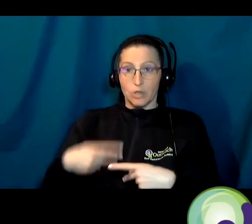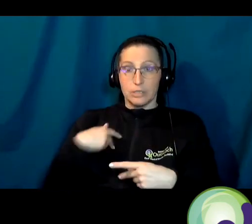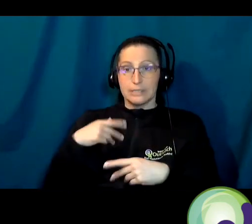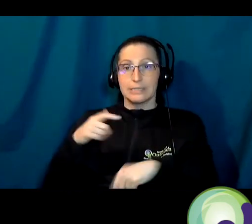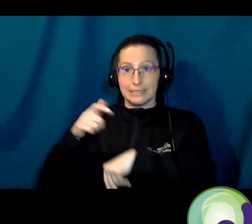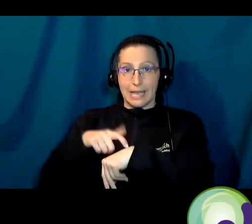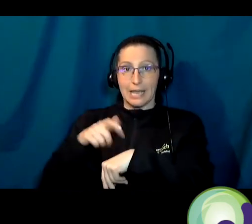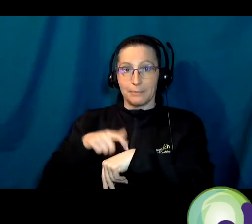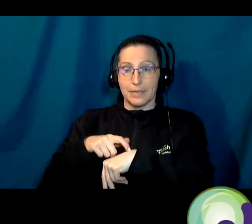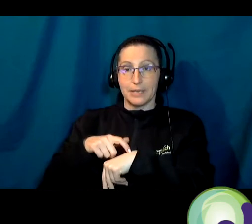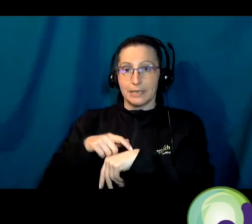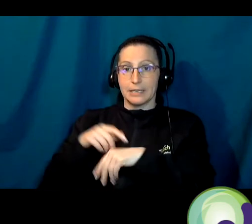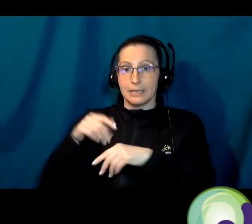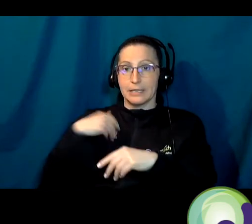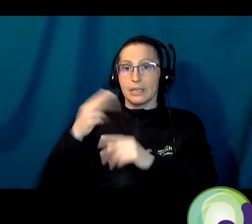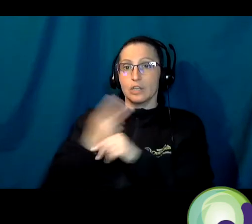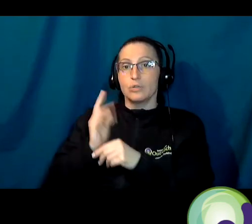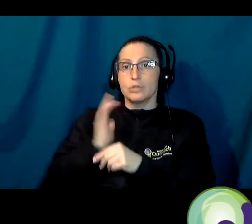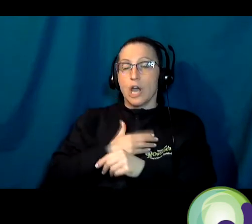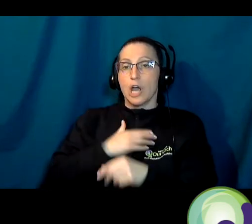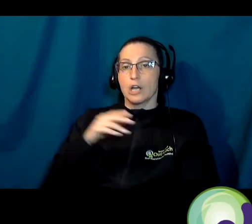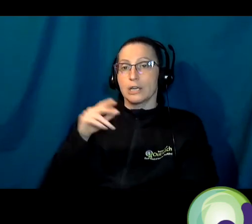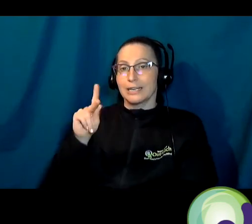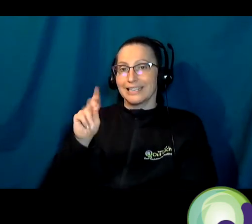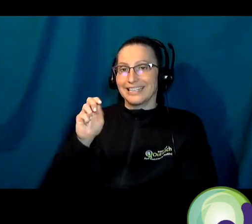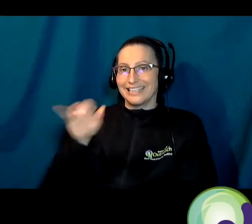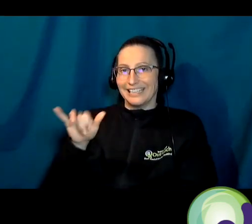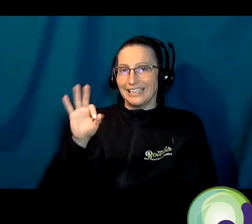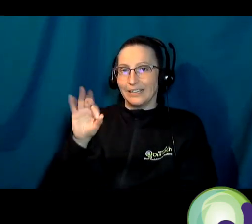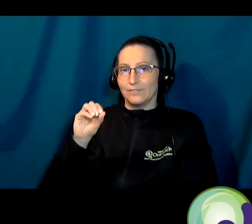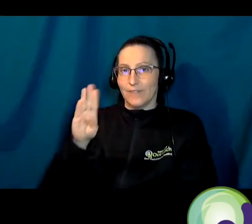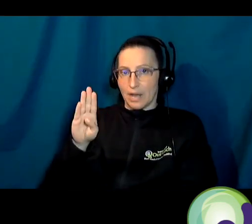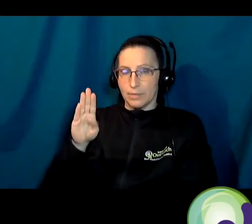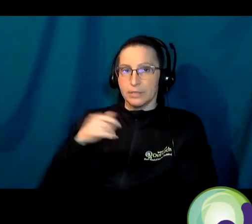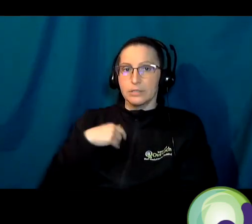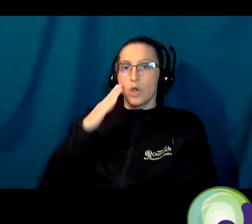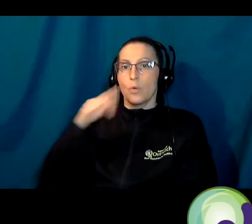that use our key fobs for entrance. So our key fob lets us into the door and